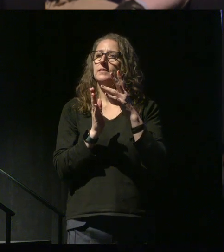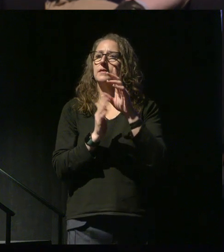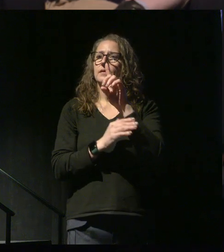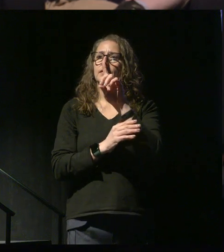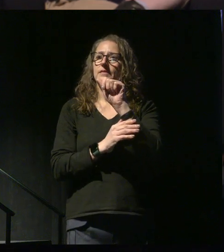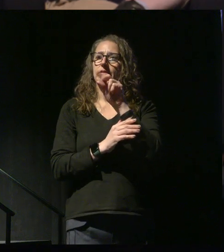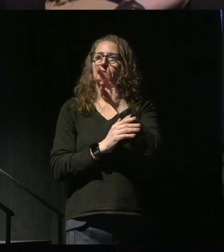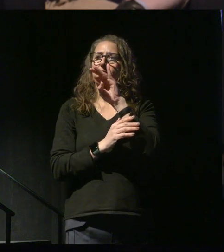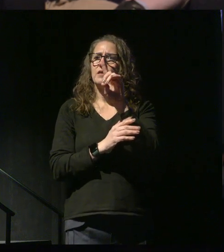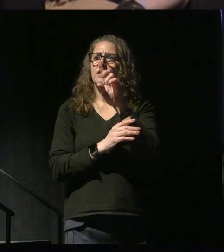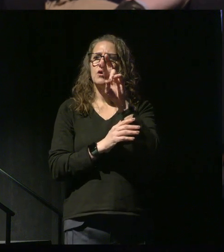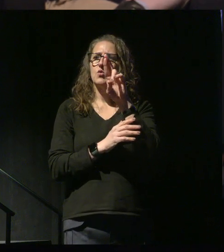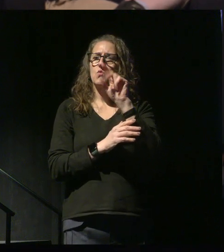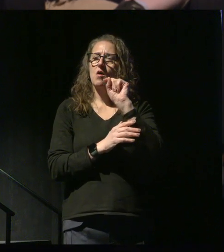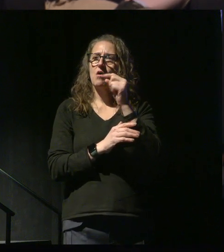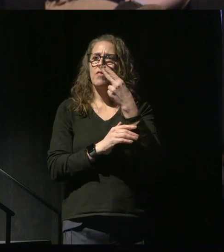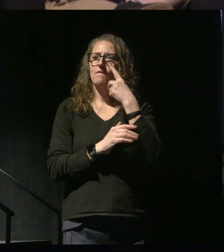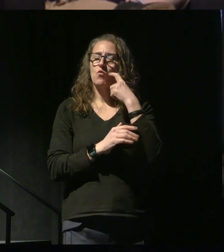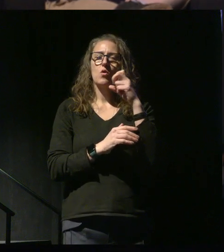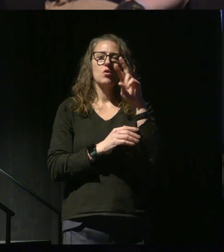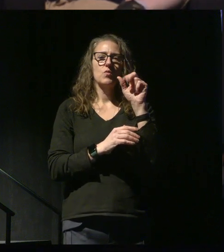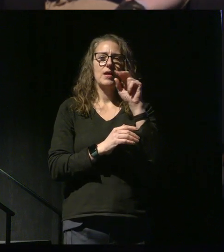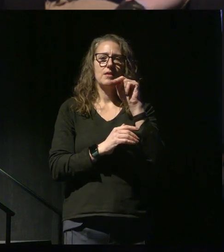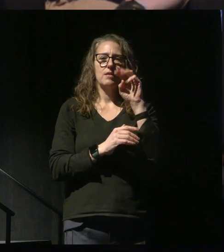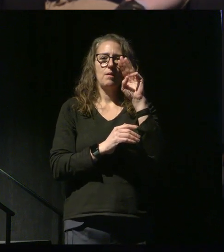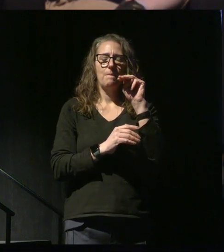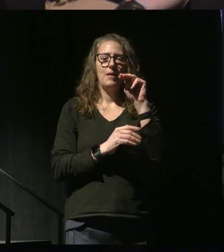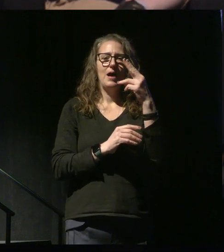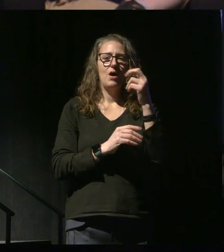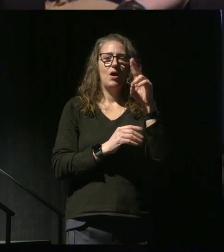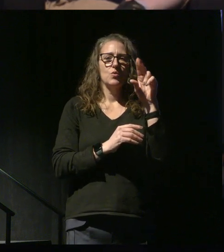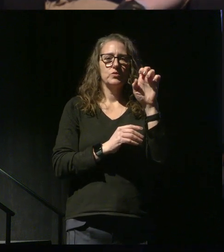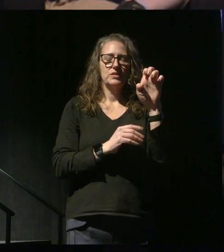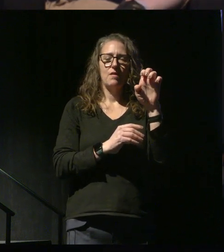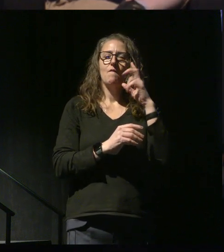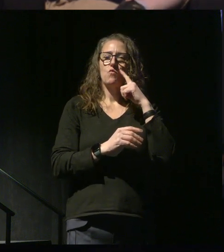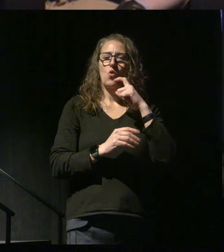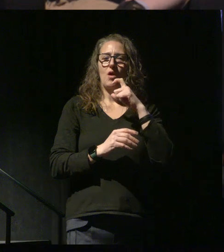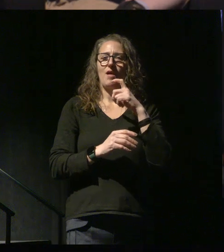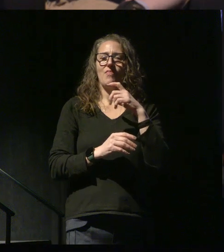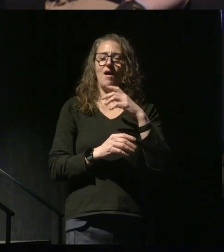for Penguin Random House Canada for the Canadian version and we all worked together as a team.